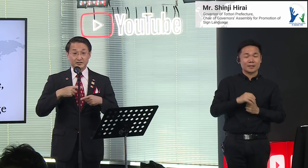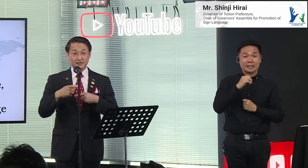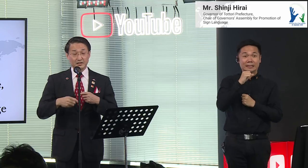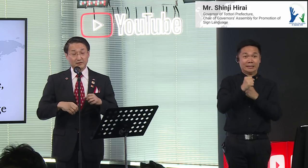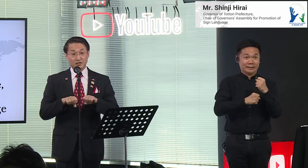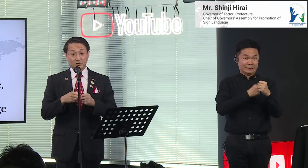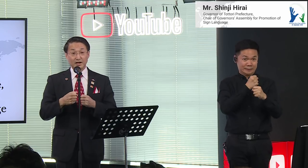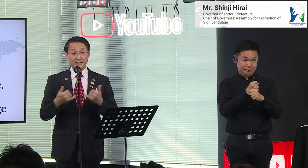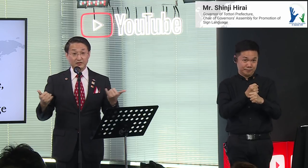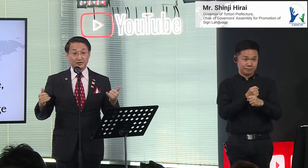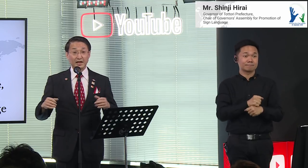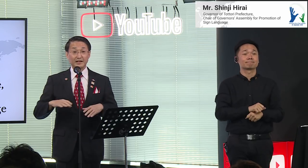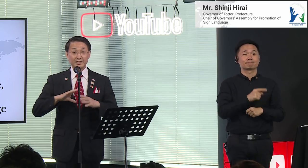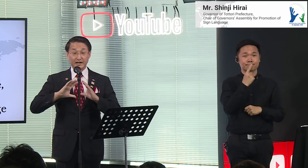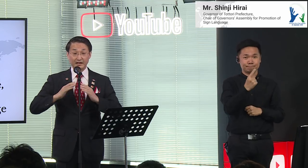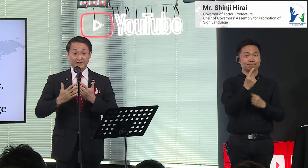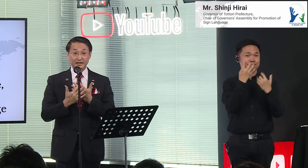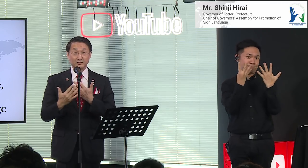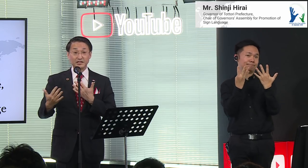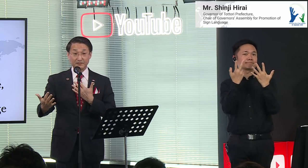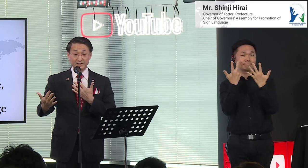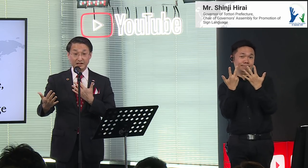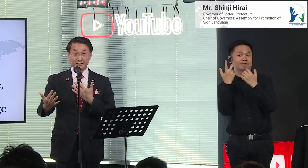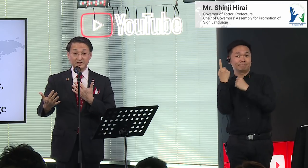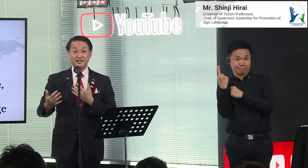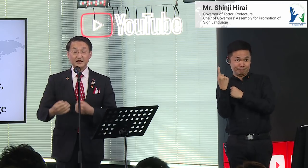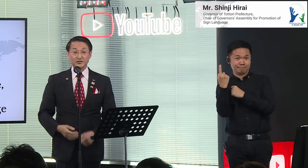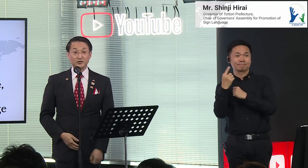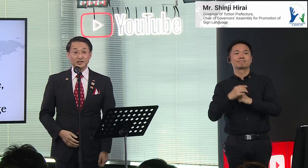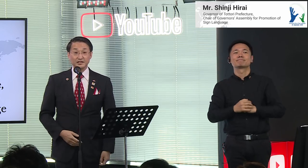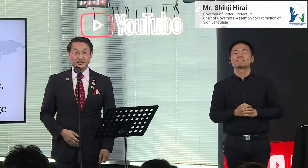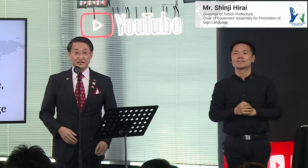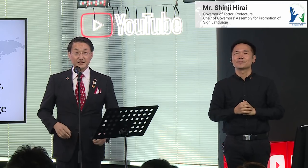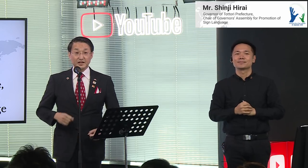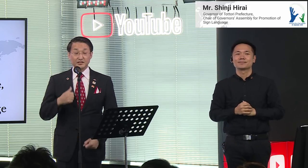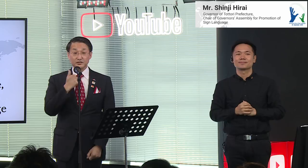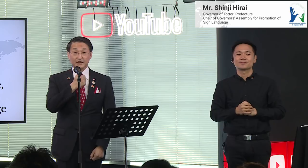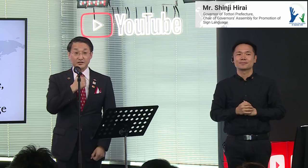Myself, when I was in university, I encountered sign language for the very